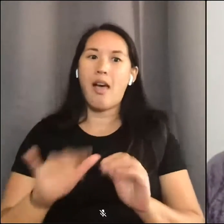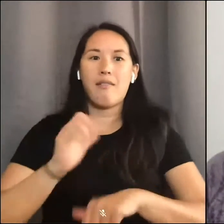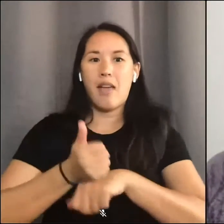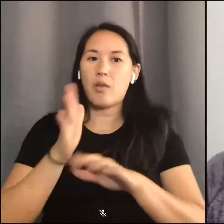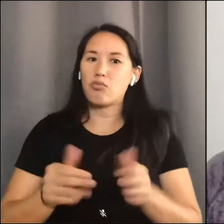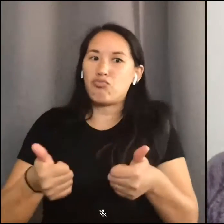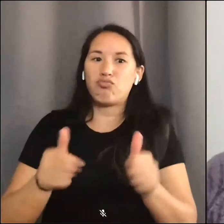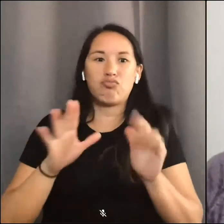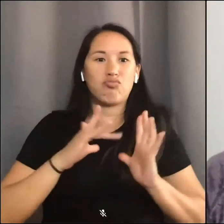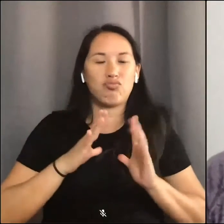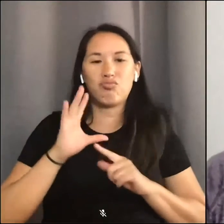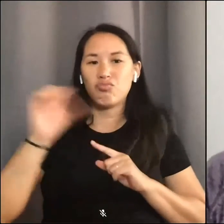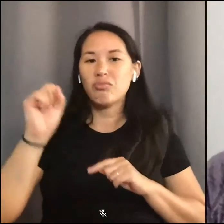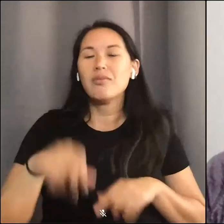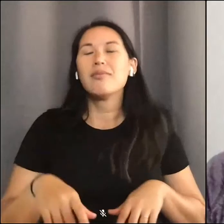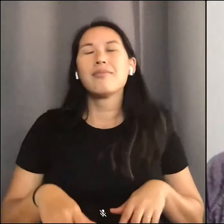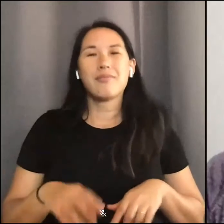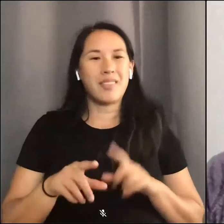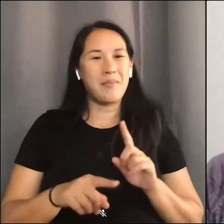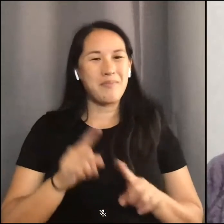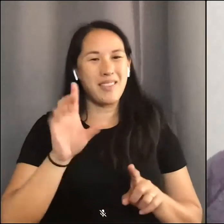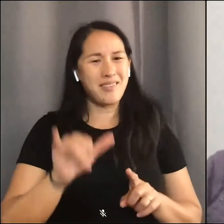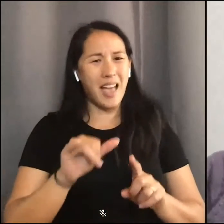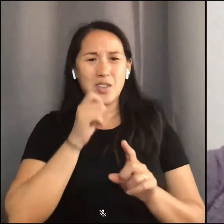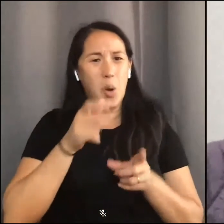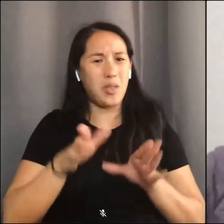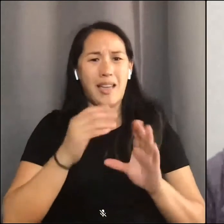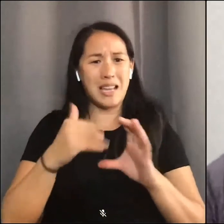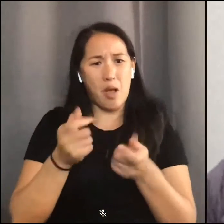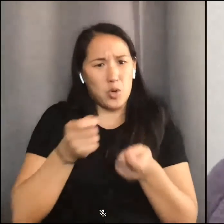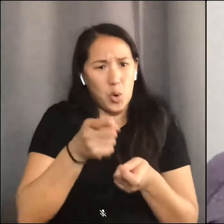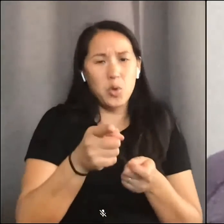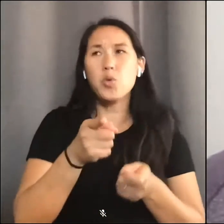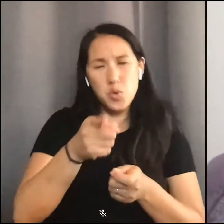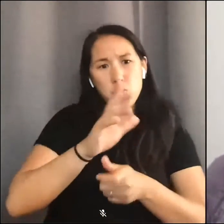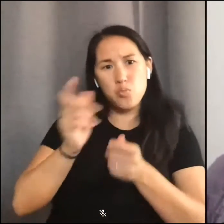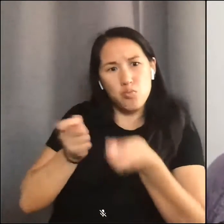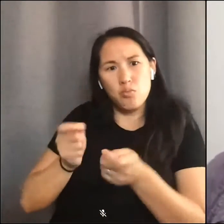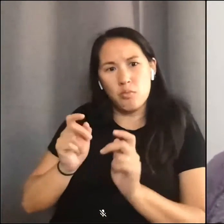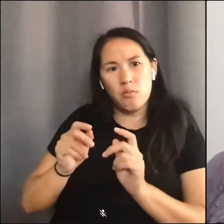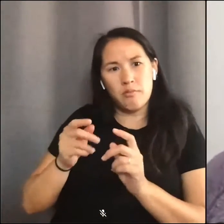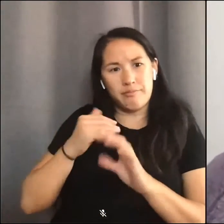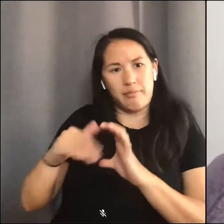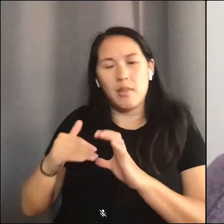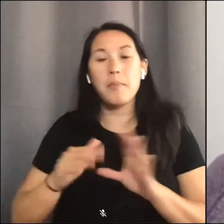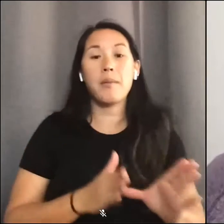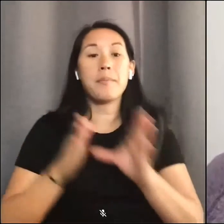and the the last group are businesses so i've this this is um kind of where the real talk comes in